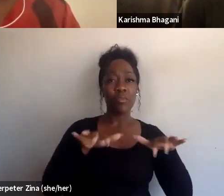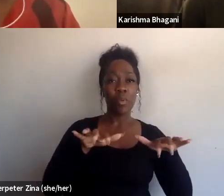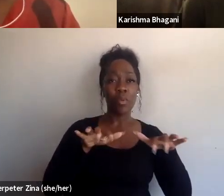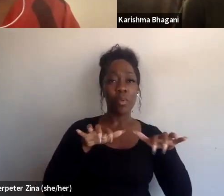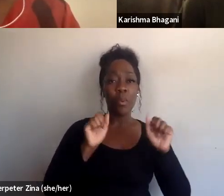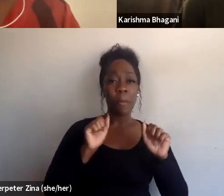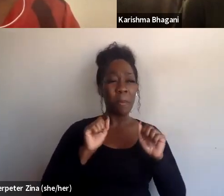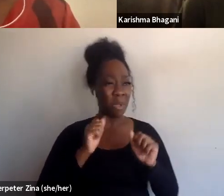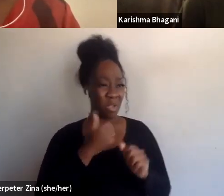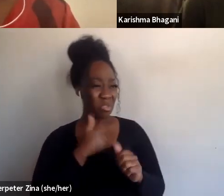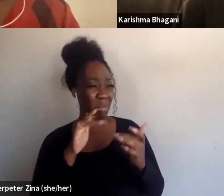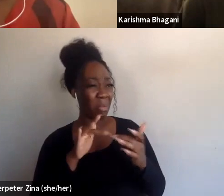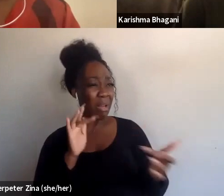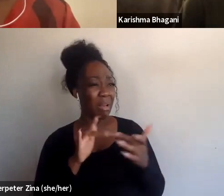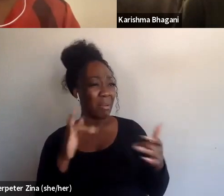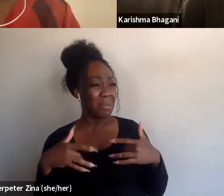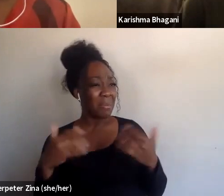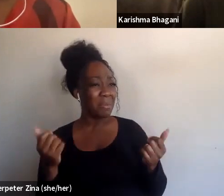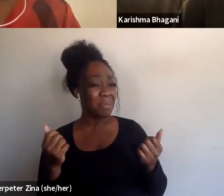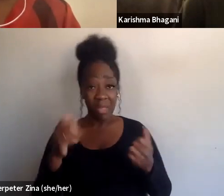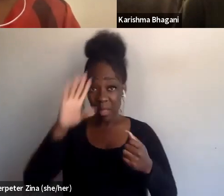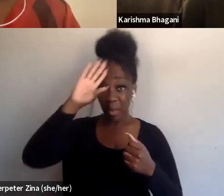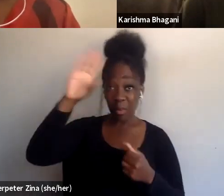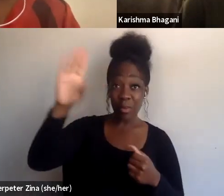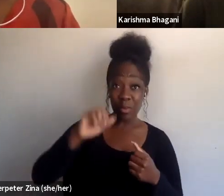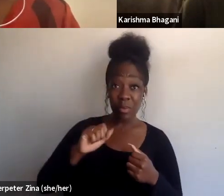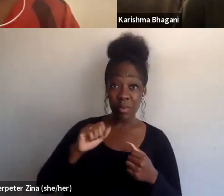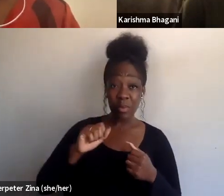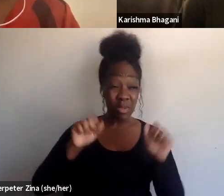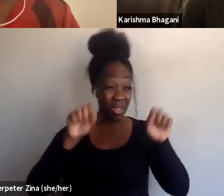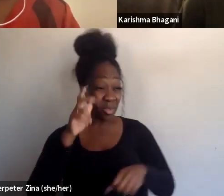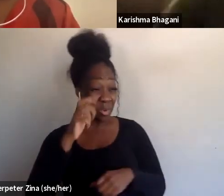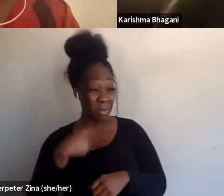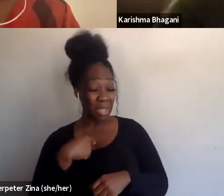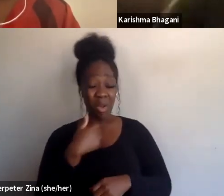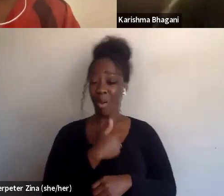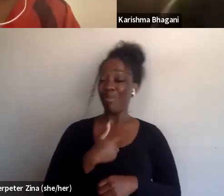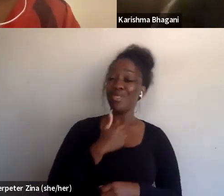Oh, I lost you there Karishma, can you hear me? Oh, I'm sorry. It seems like the internet